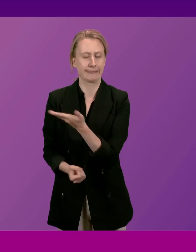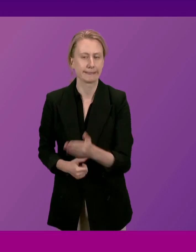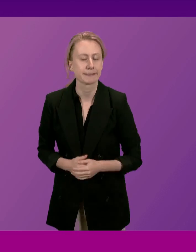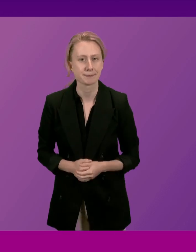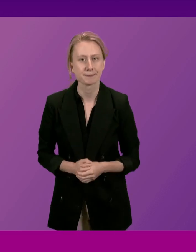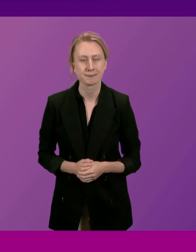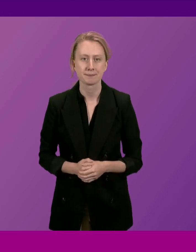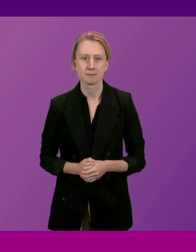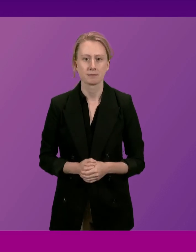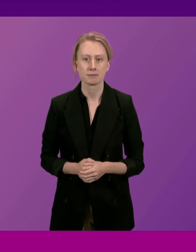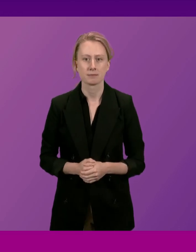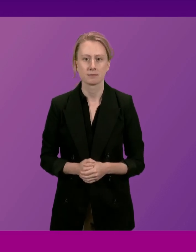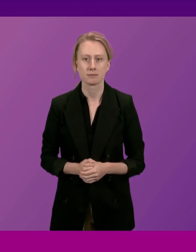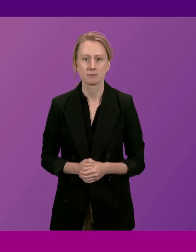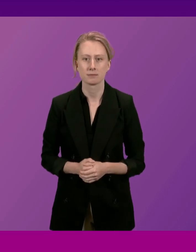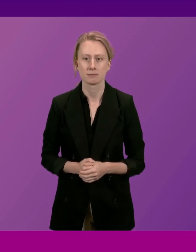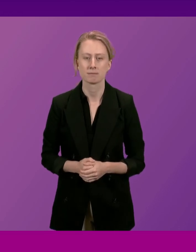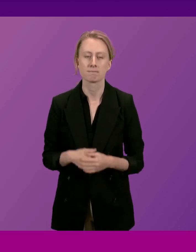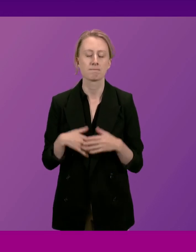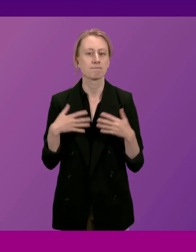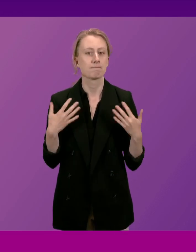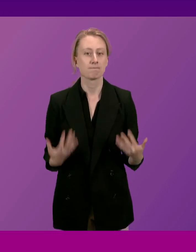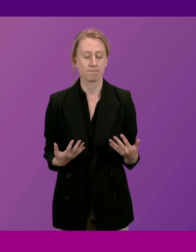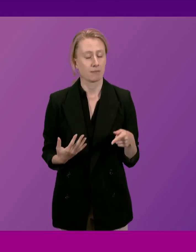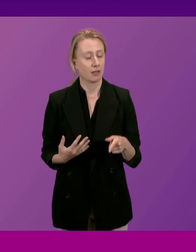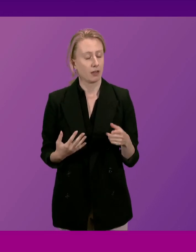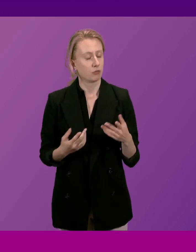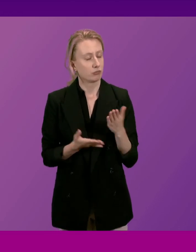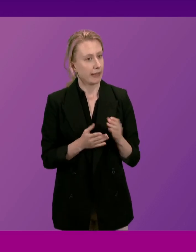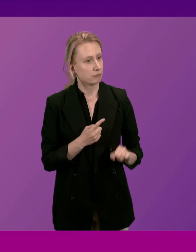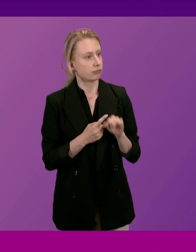There are no more powerful words on this serious issue than those of mum Vicky Donald,